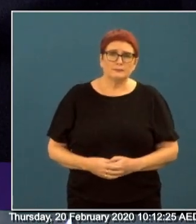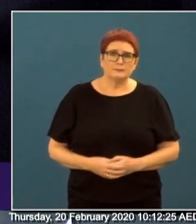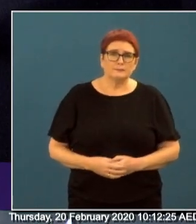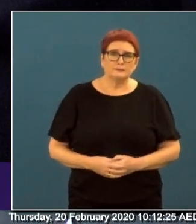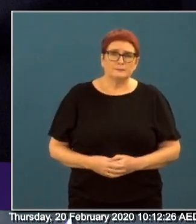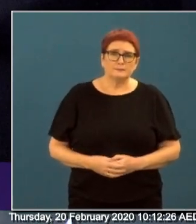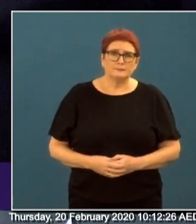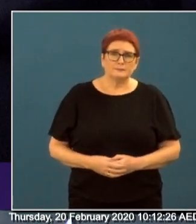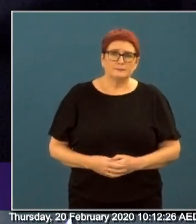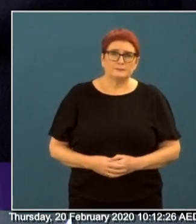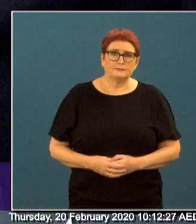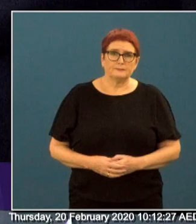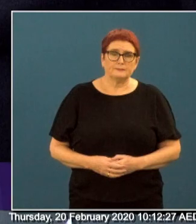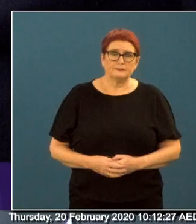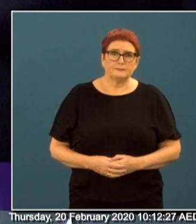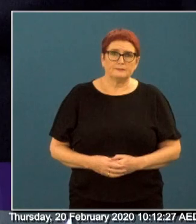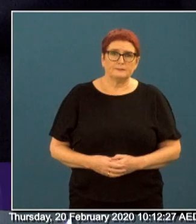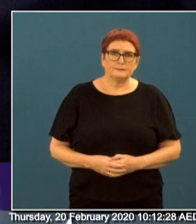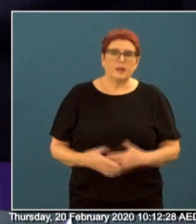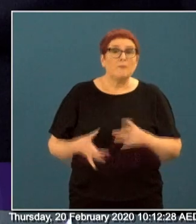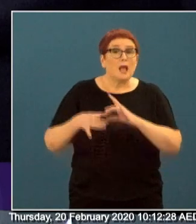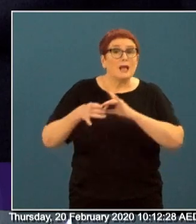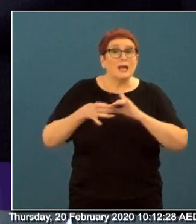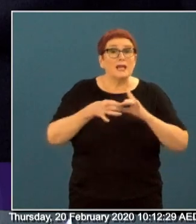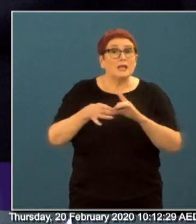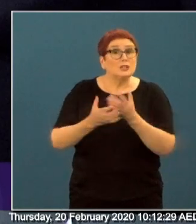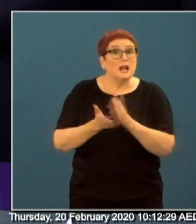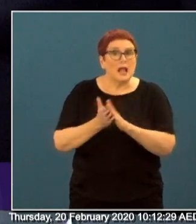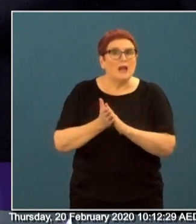in many respects by the way it's financed. Okay.